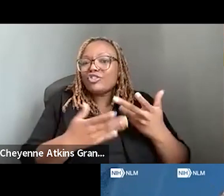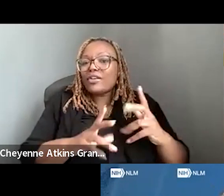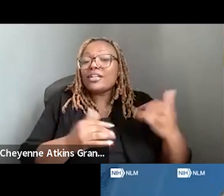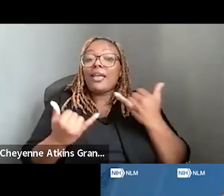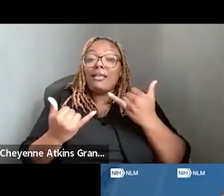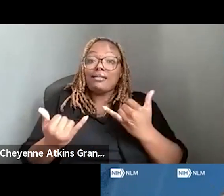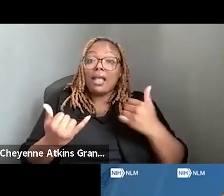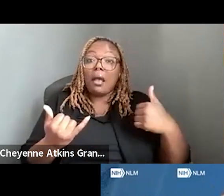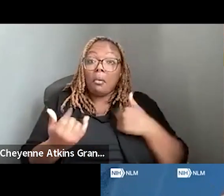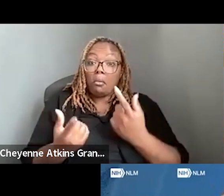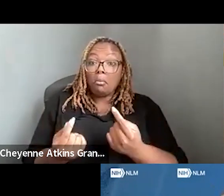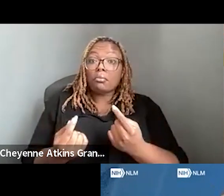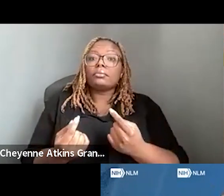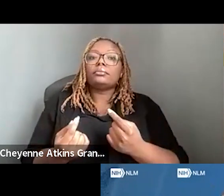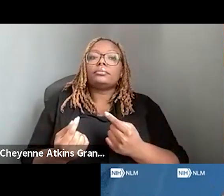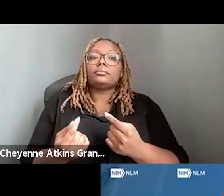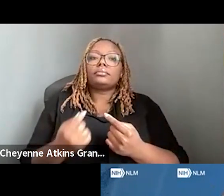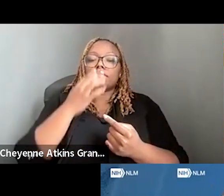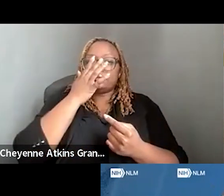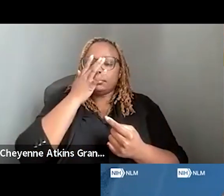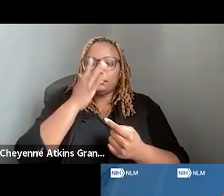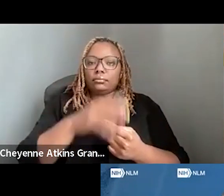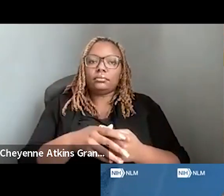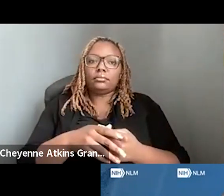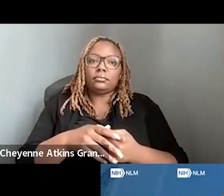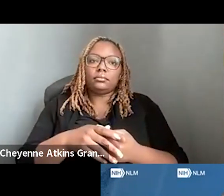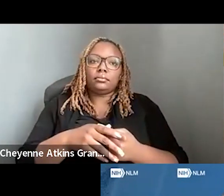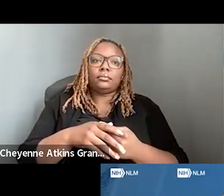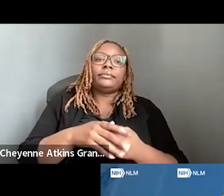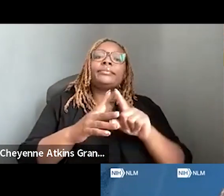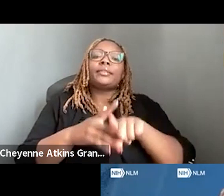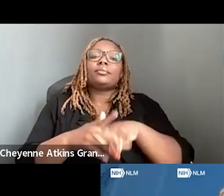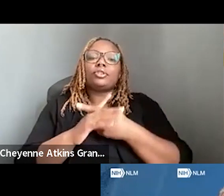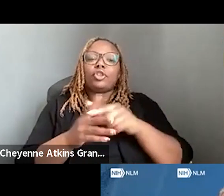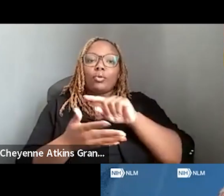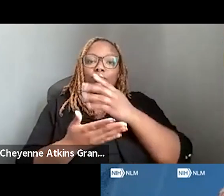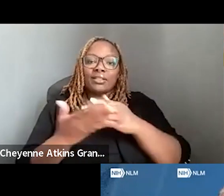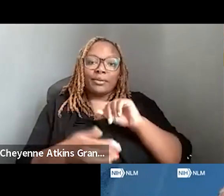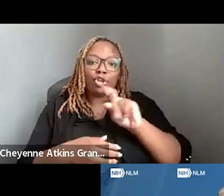what I'd like to do is start with some of the questions that came in earlier